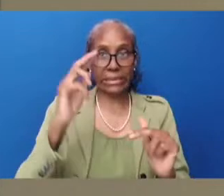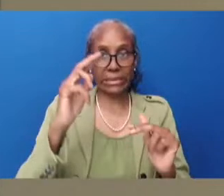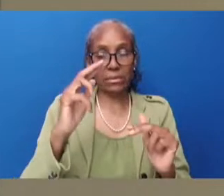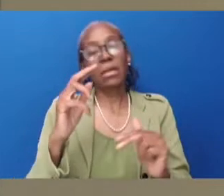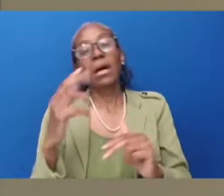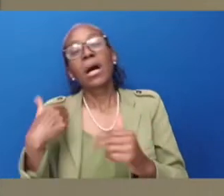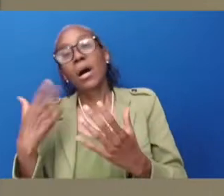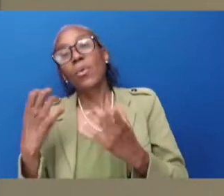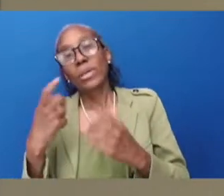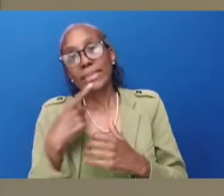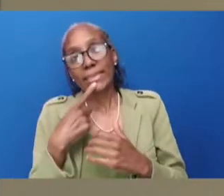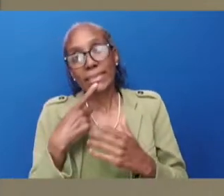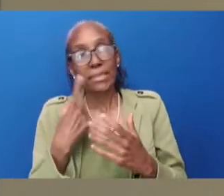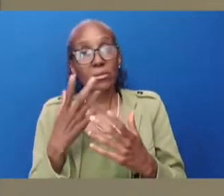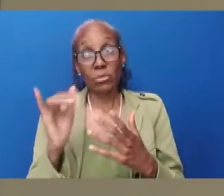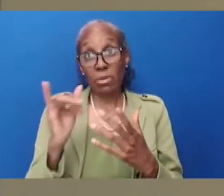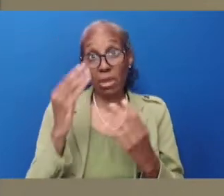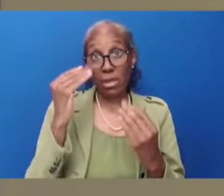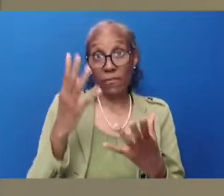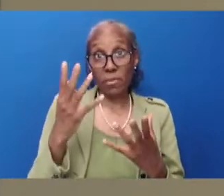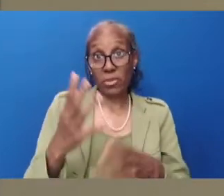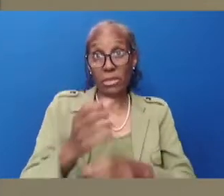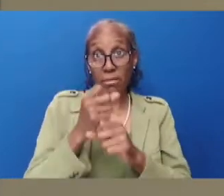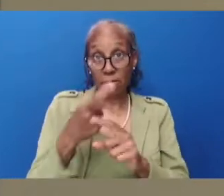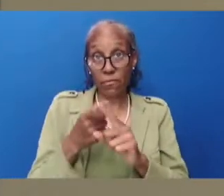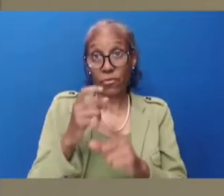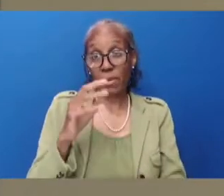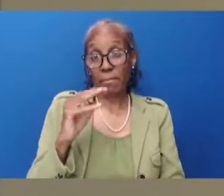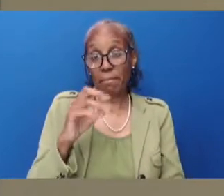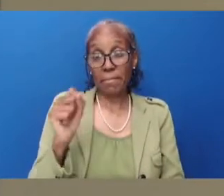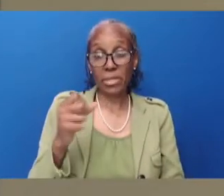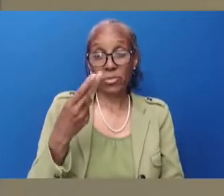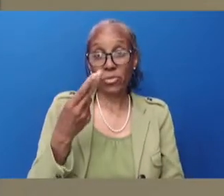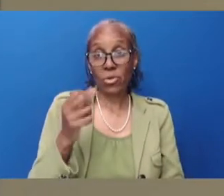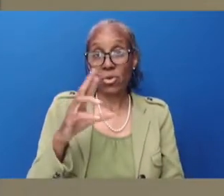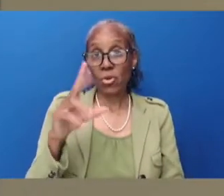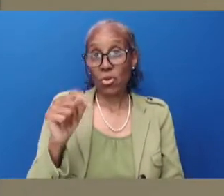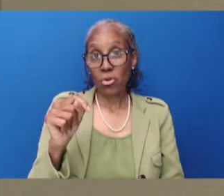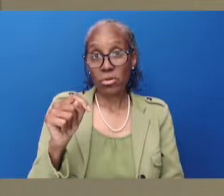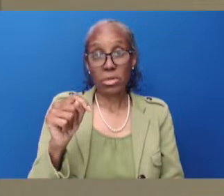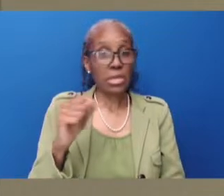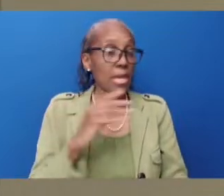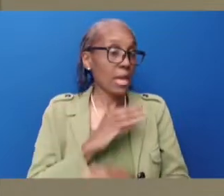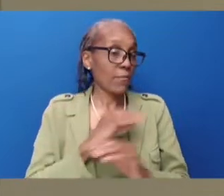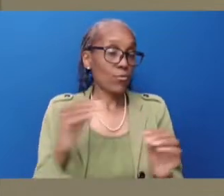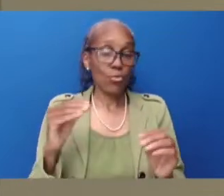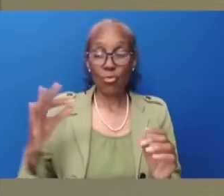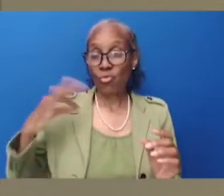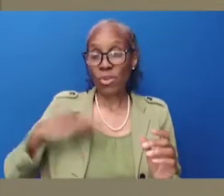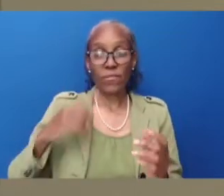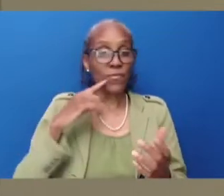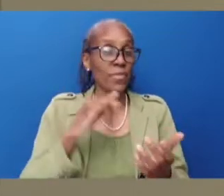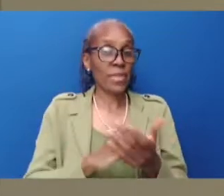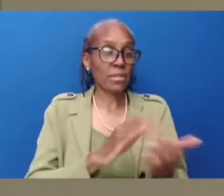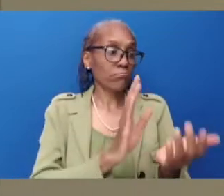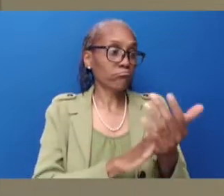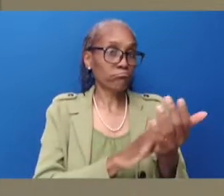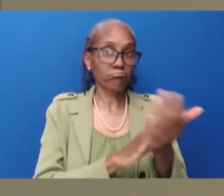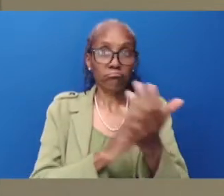THAN JUST BRICKS AND MORTAR. BUT I WANTED TO SAY BASED ON THE